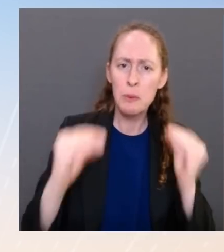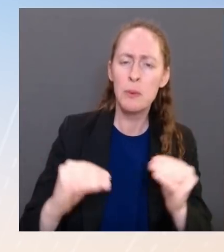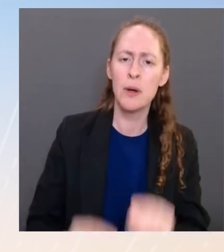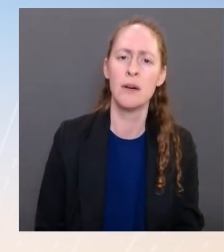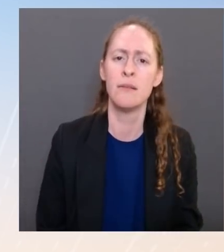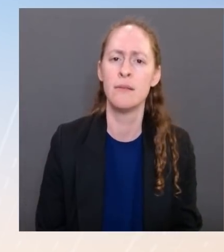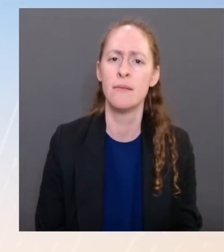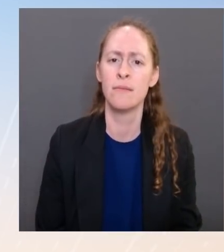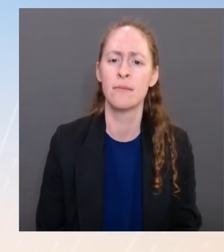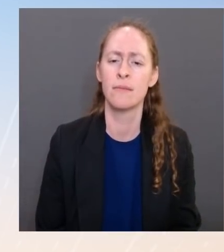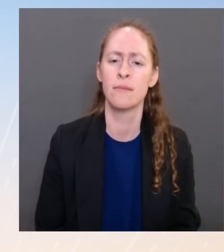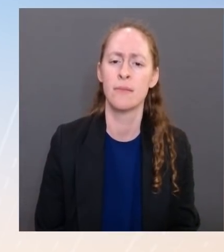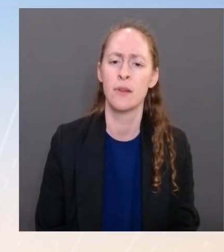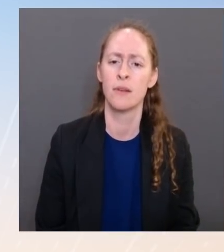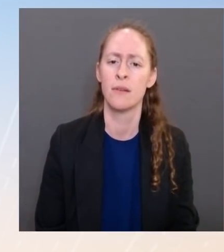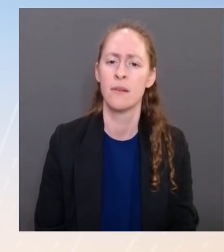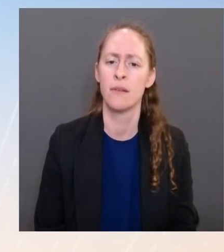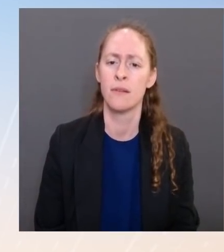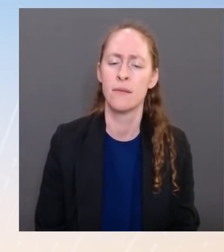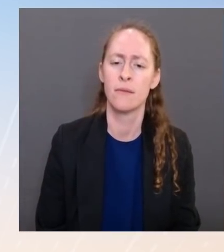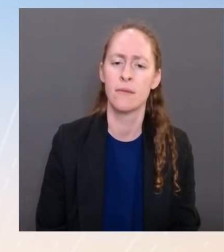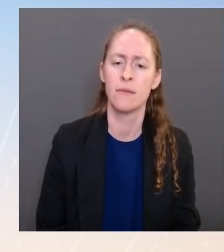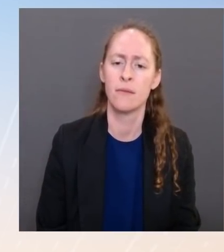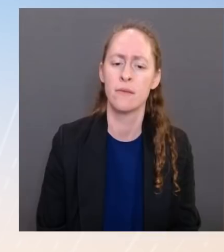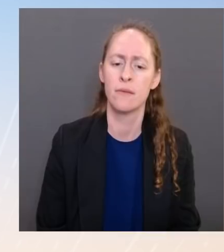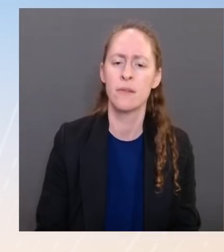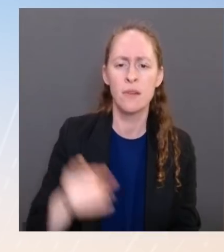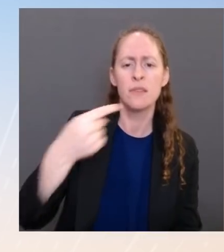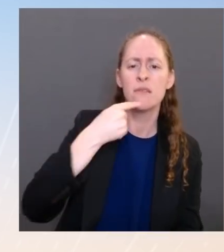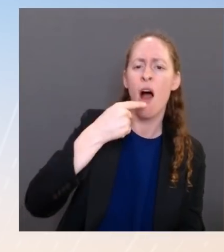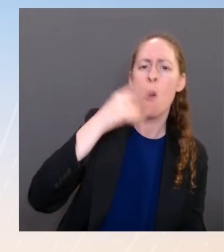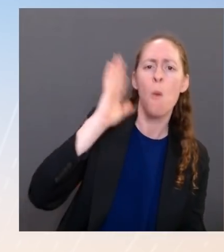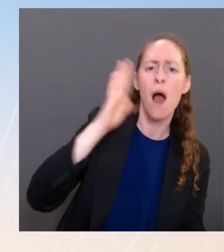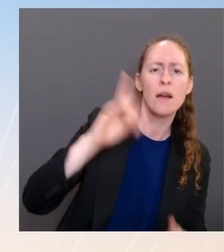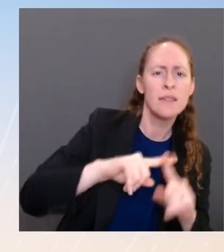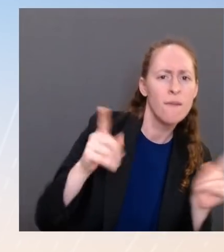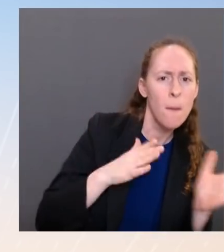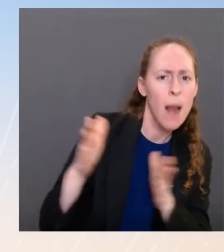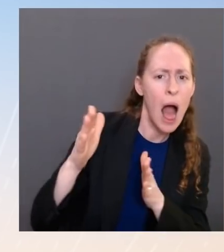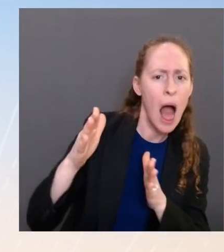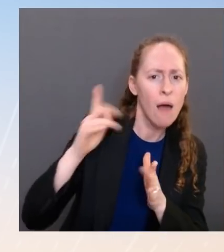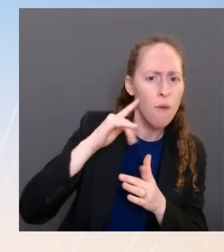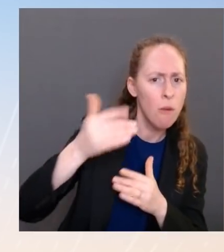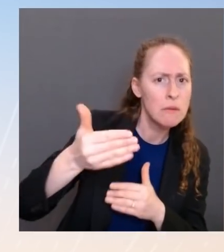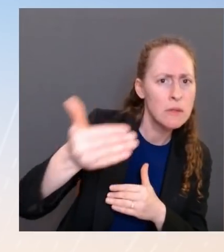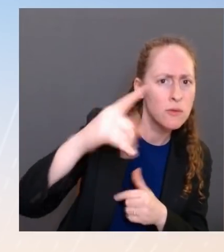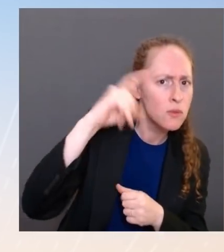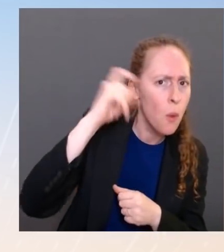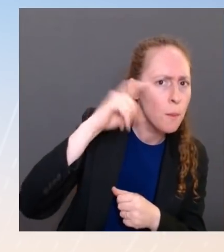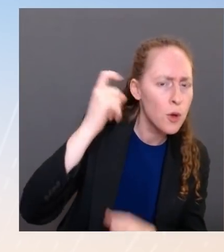he acknowledged today that a majority is not behind him. He says this is his individual plan for this. I do want to ask, as well --